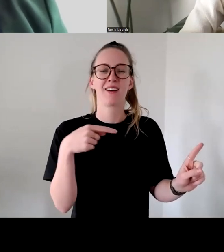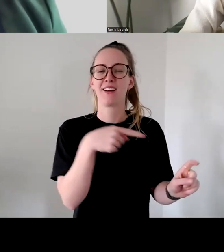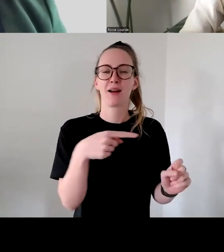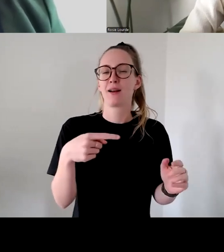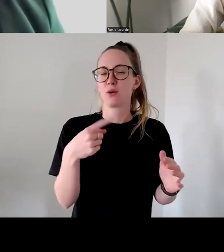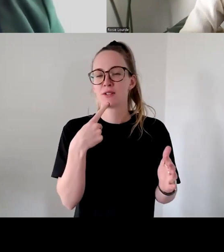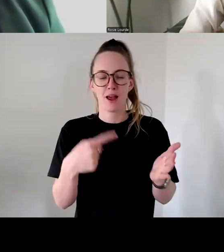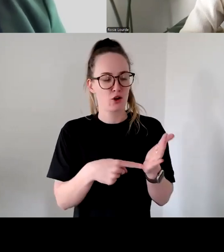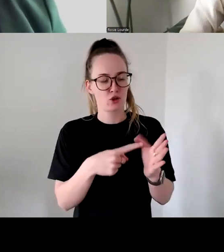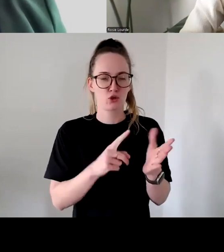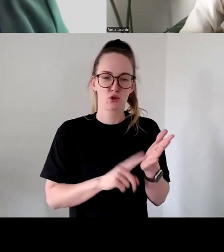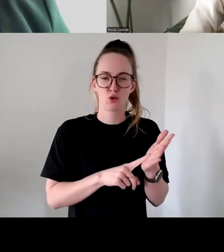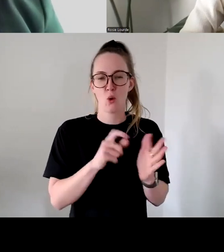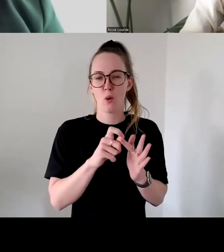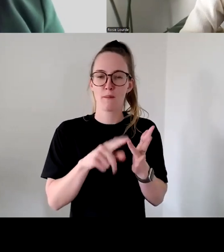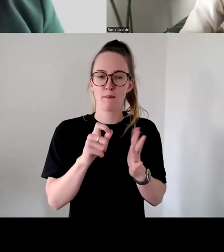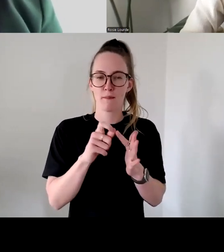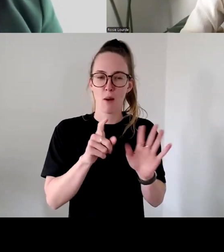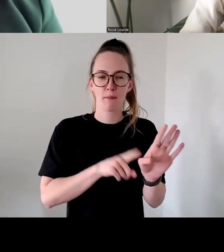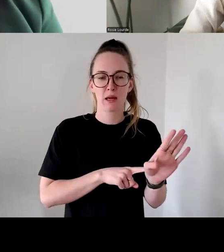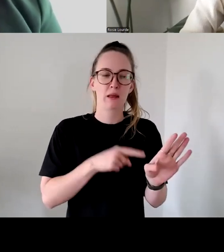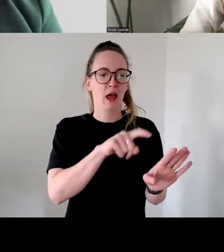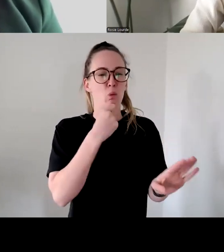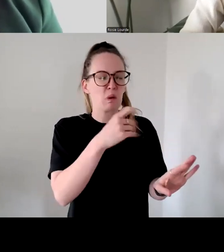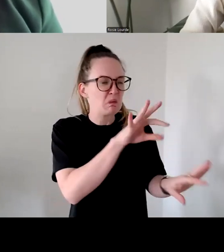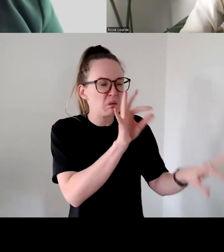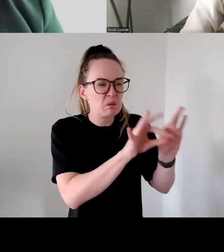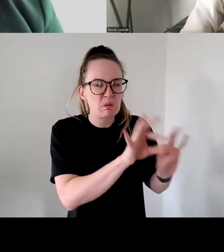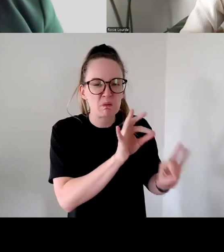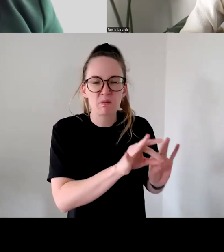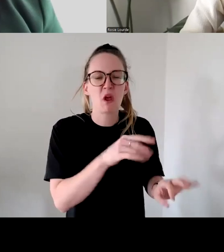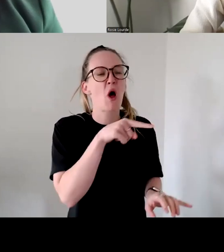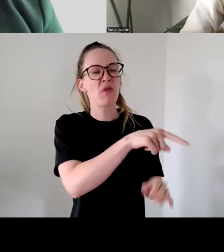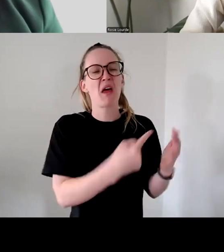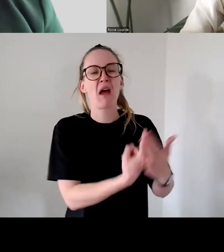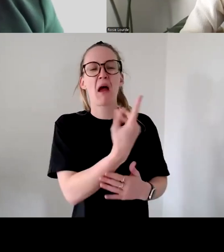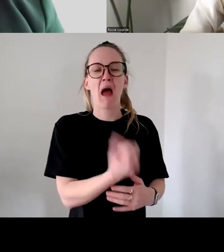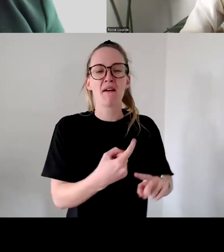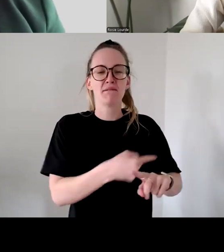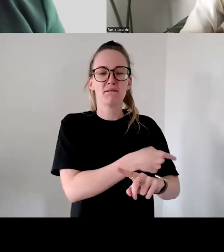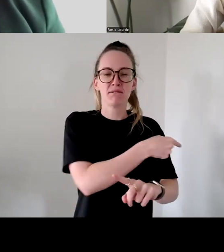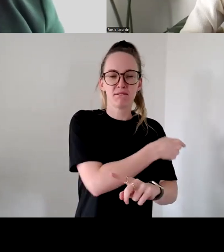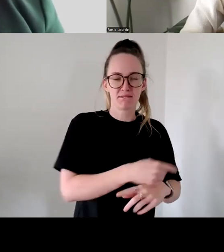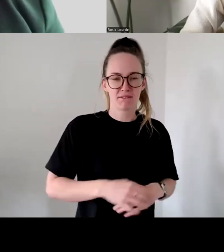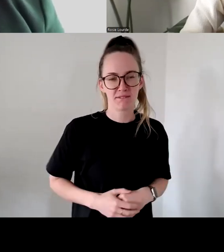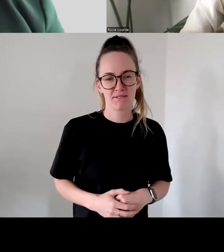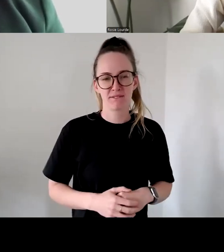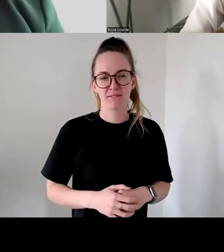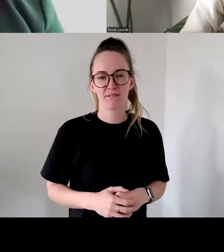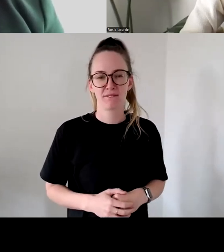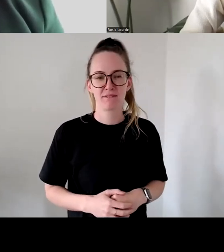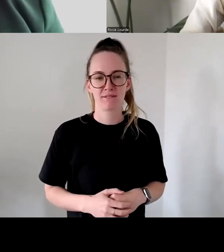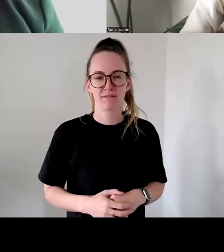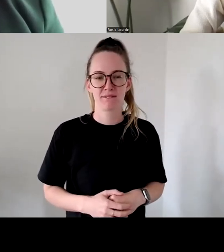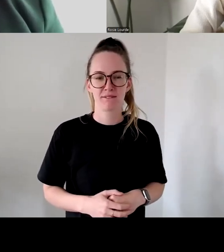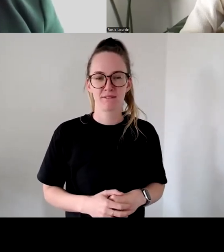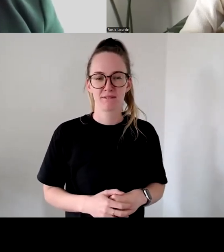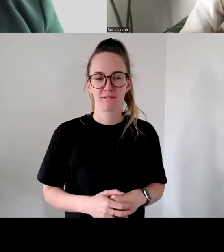yes but somebody did not have a good time at some point. But, I think the most exciting,